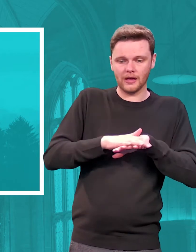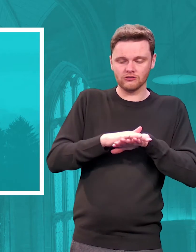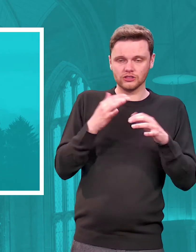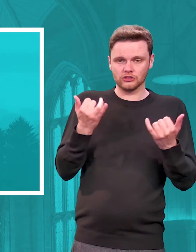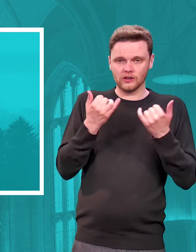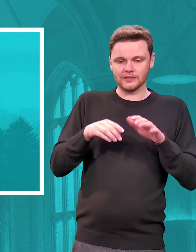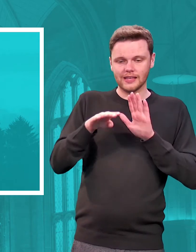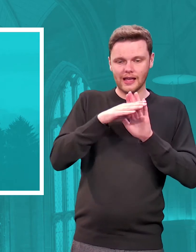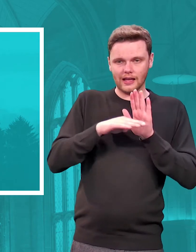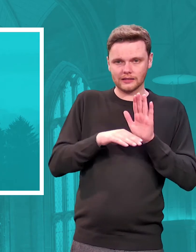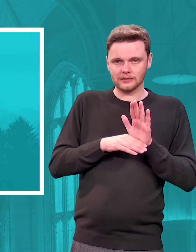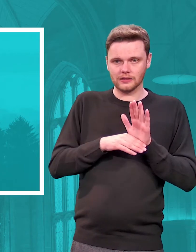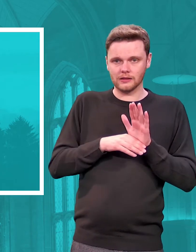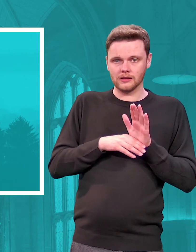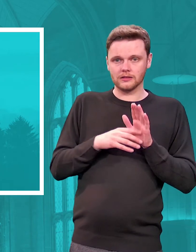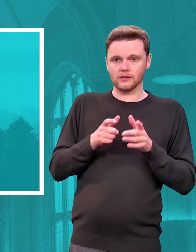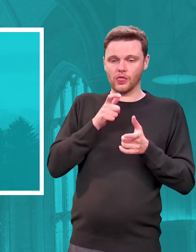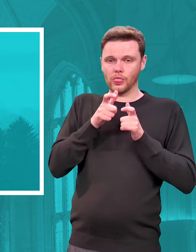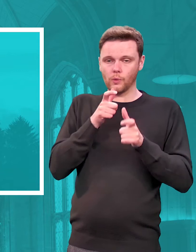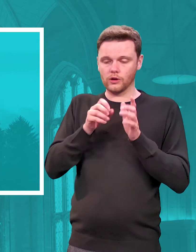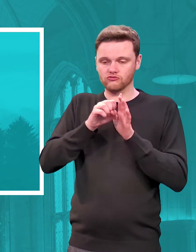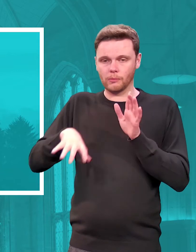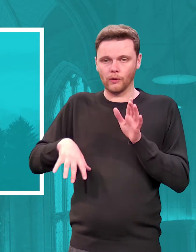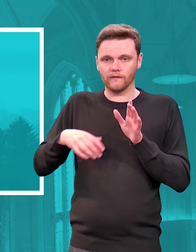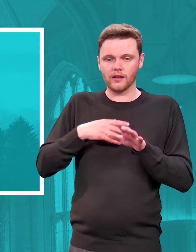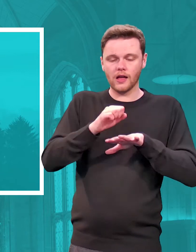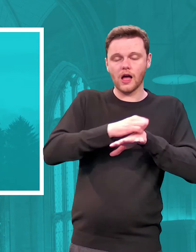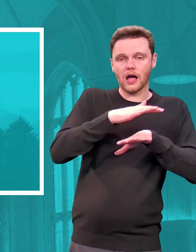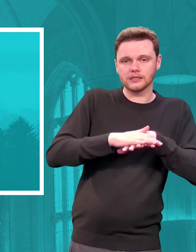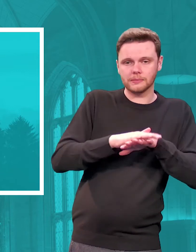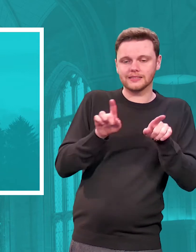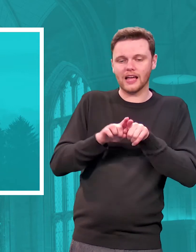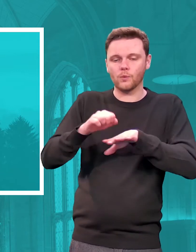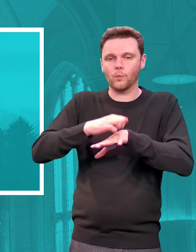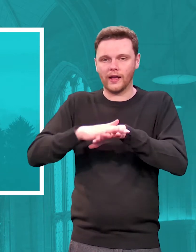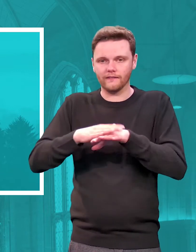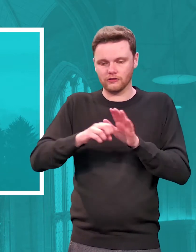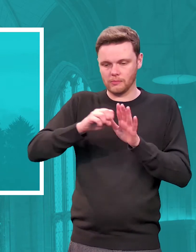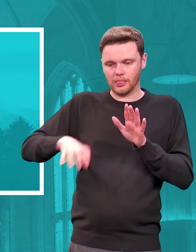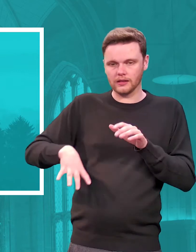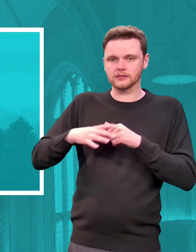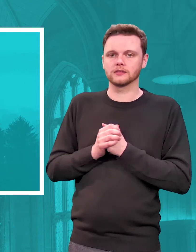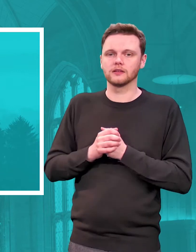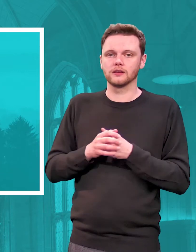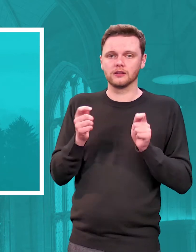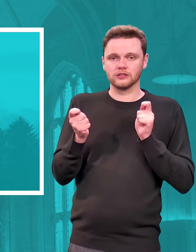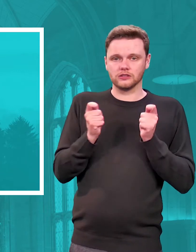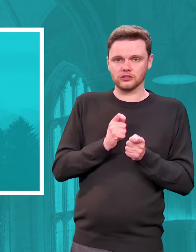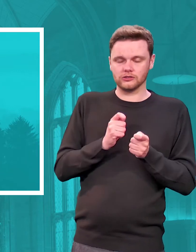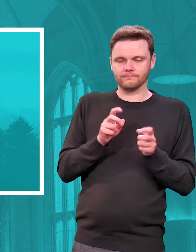by removing the words ‘as husband and wife’ and replaces these with ‘in marriage.’